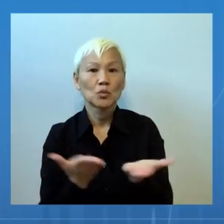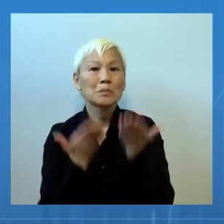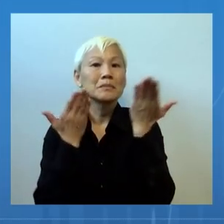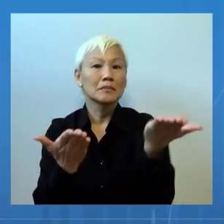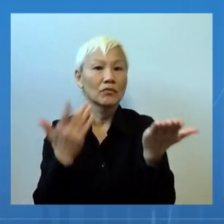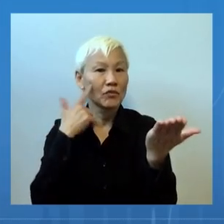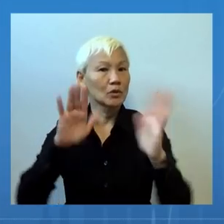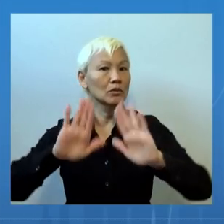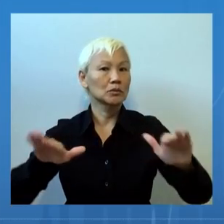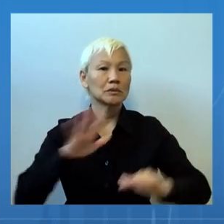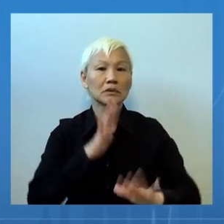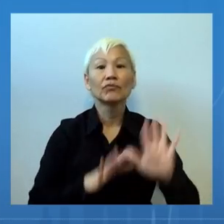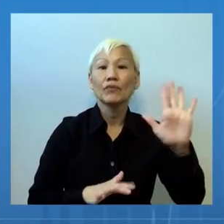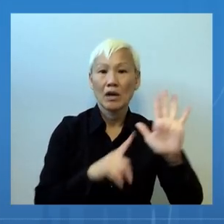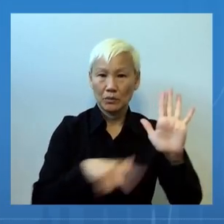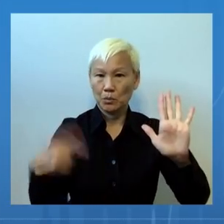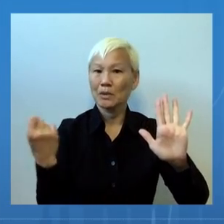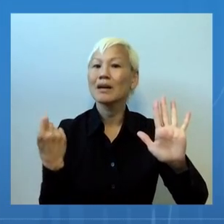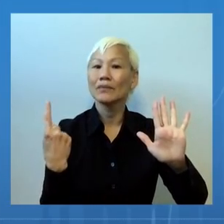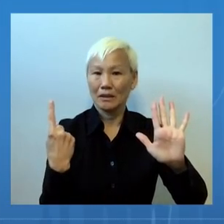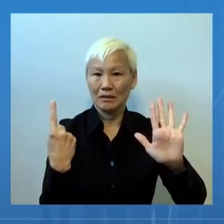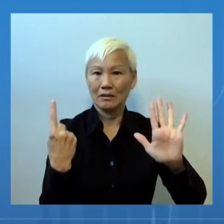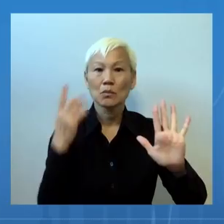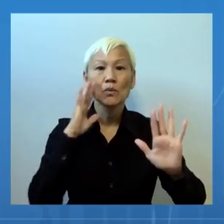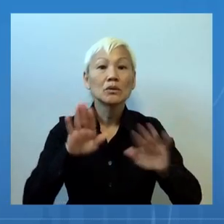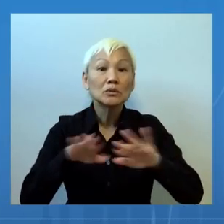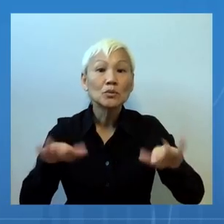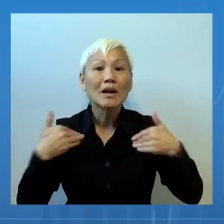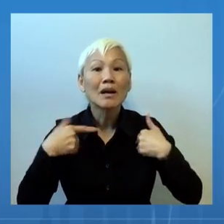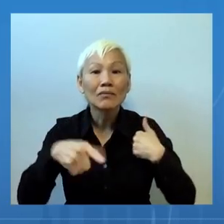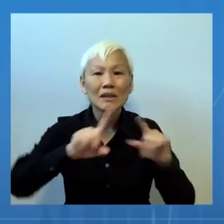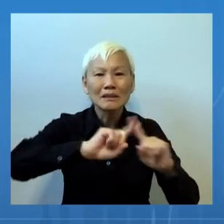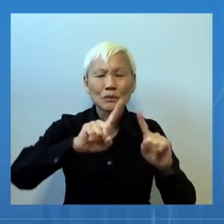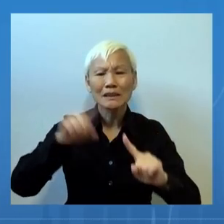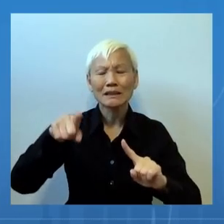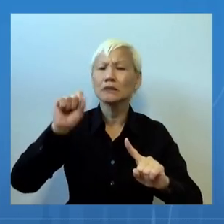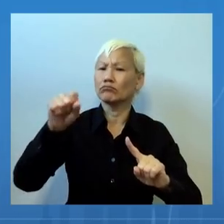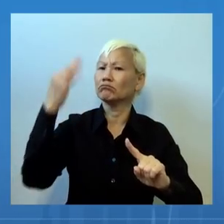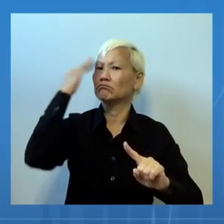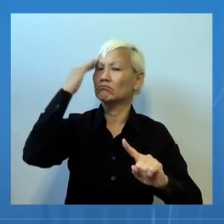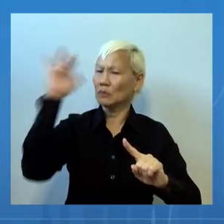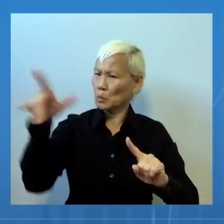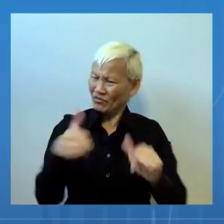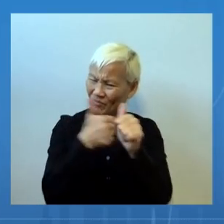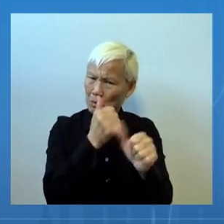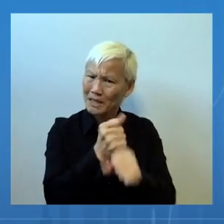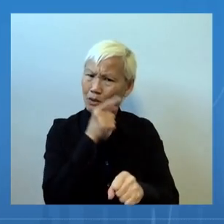We know kids have different needs, and it's critical to follow the scientific process and the due diligence required